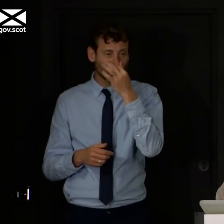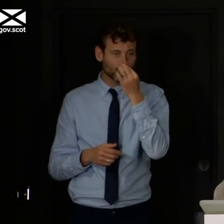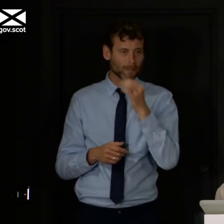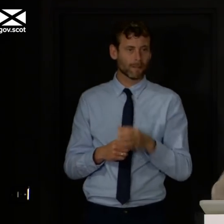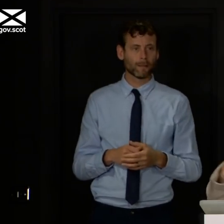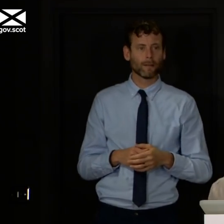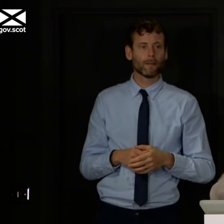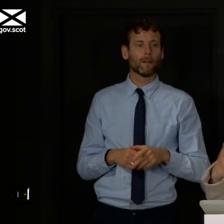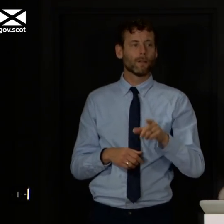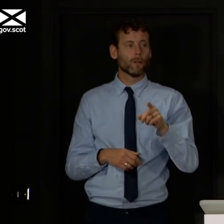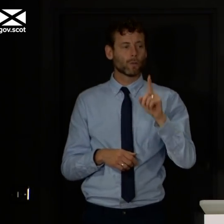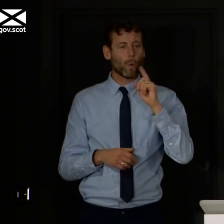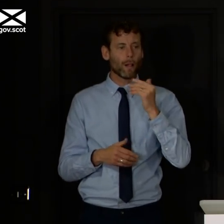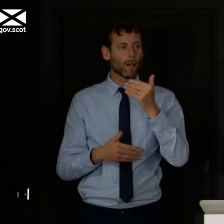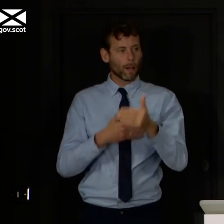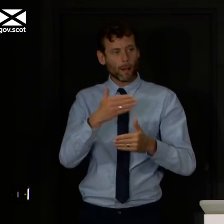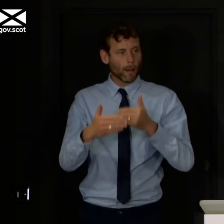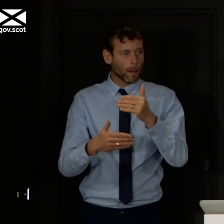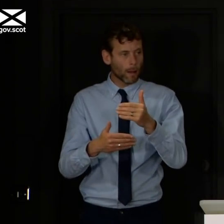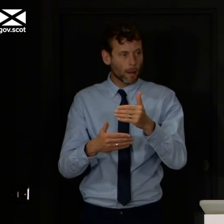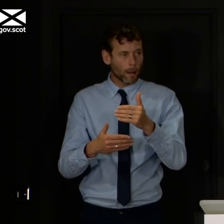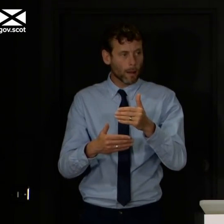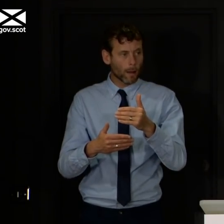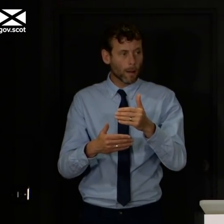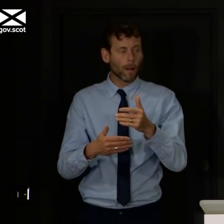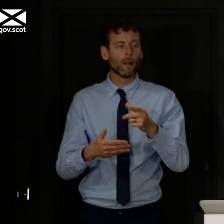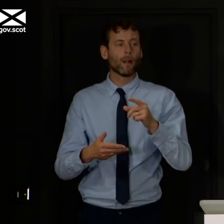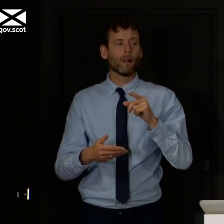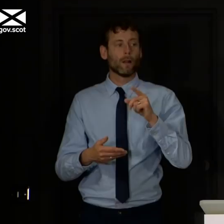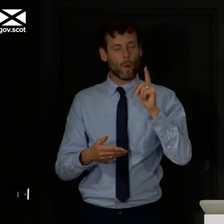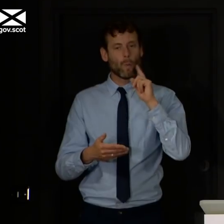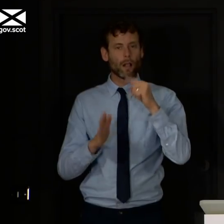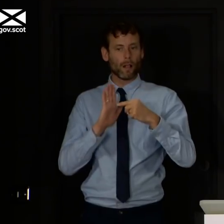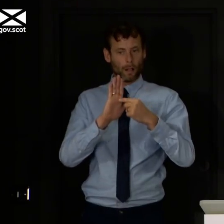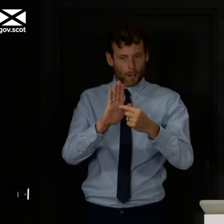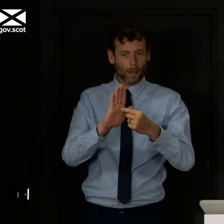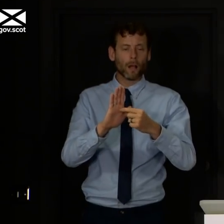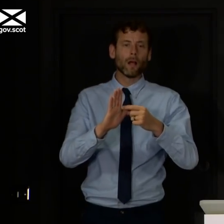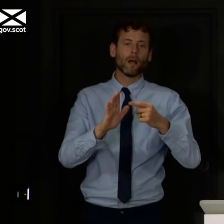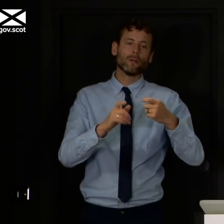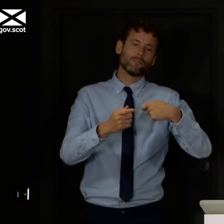safety guidance as well as broader guidance for the sector. But retail, in the route map,